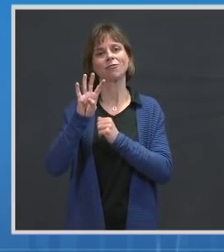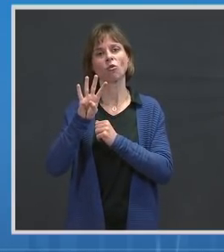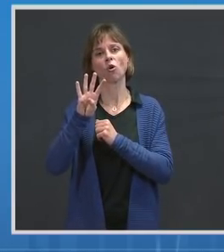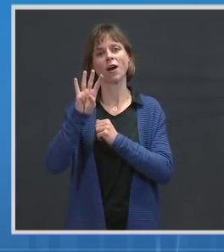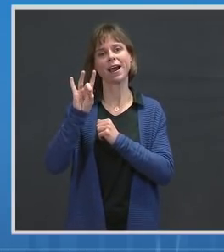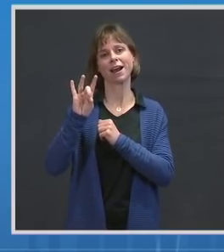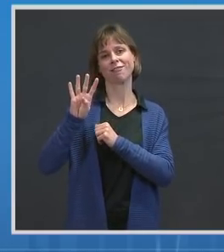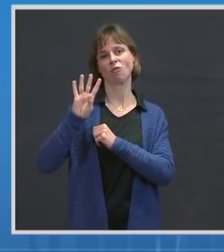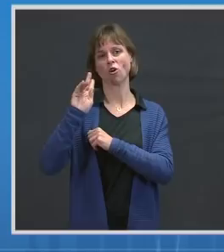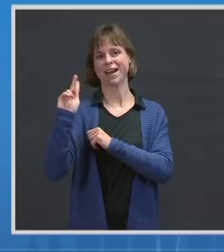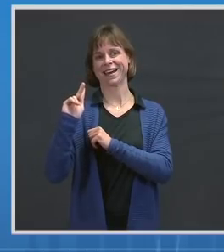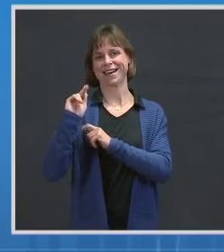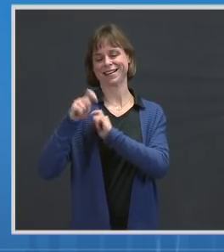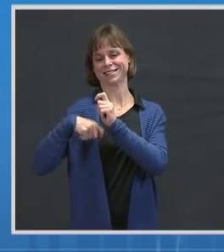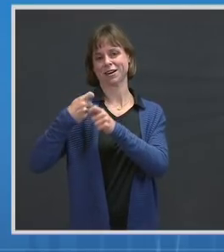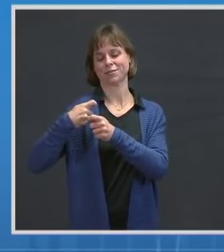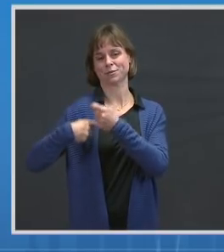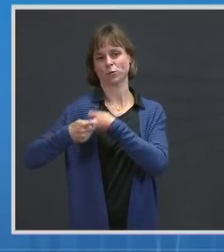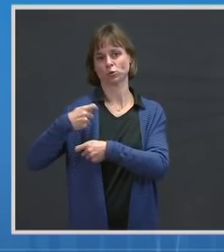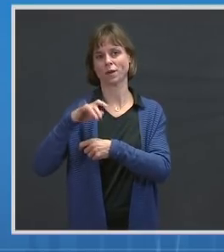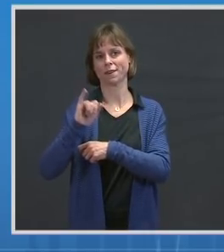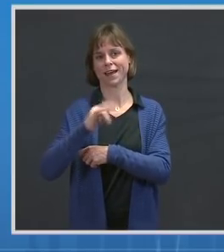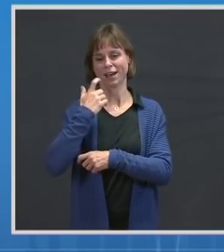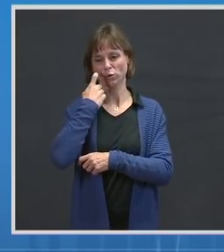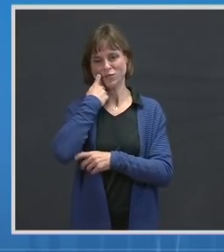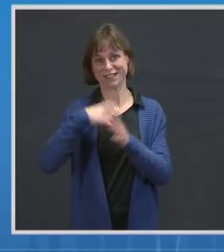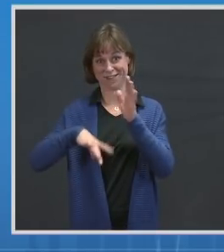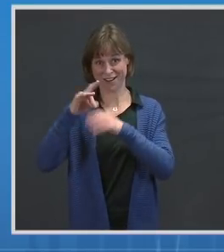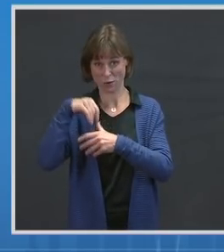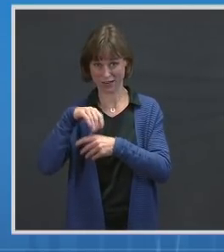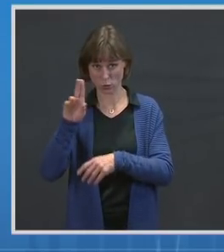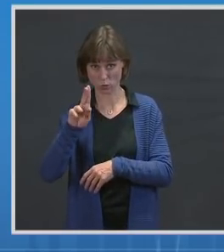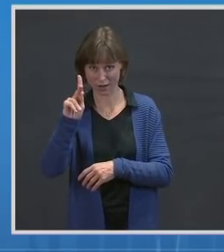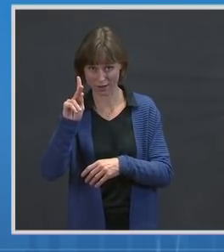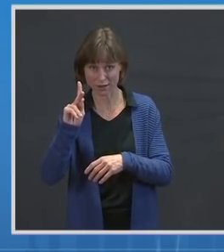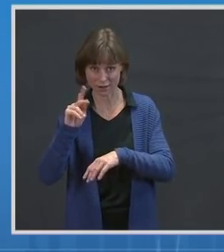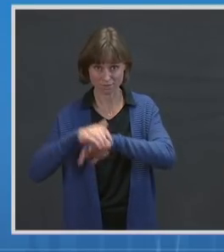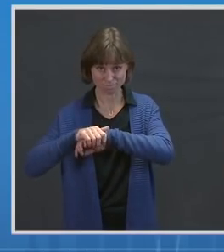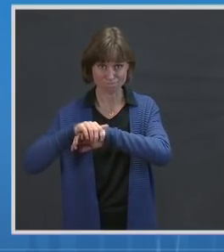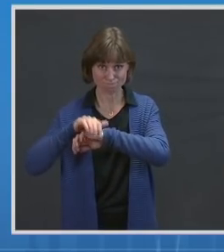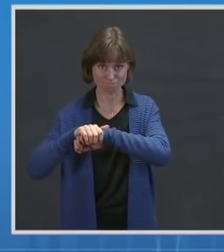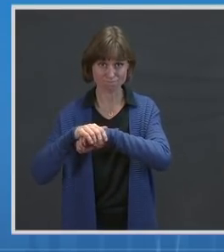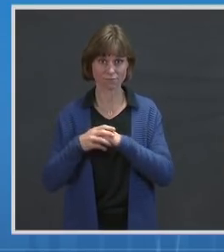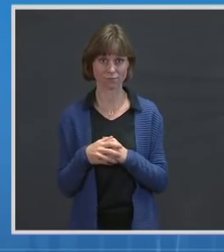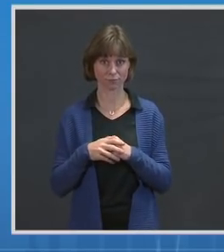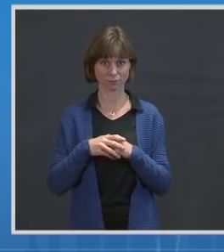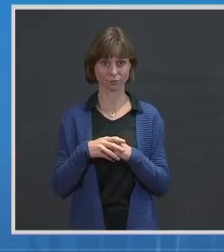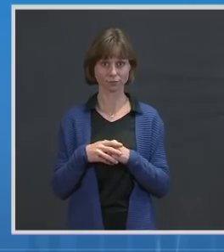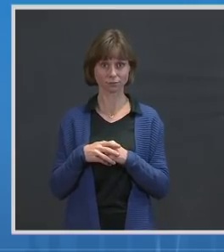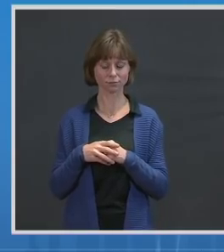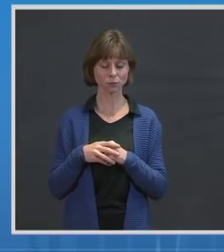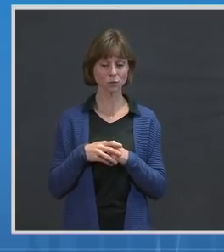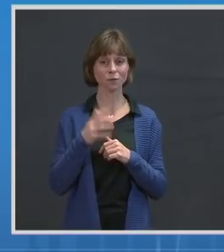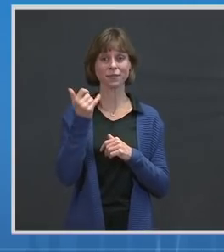that had previously been found in the UK. Nineteen cases of B1351 variant